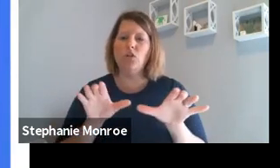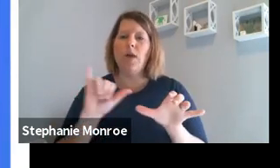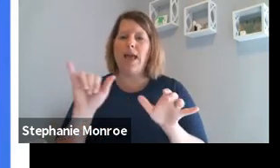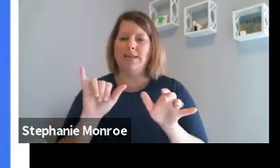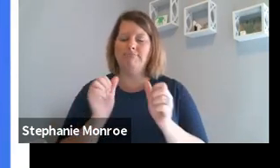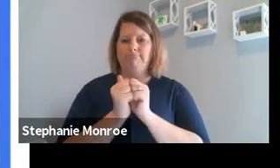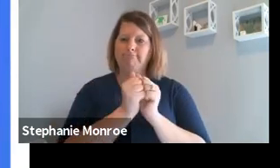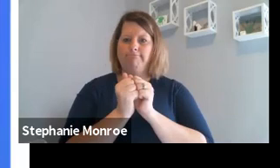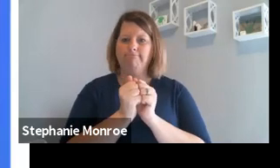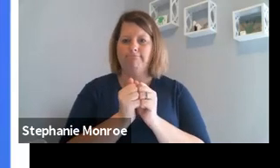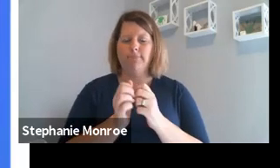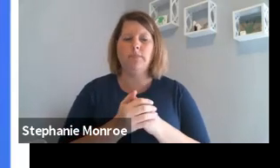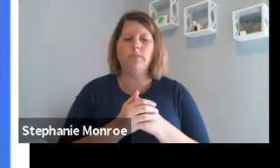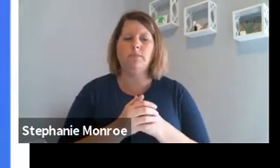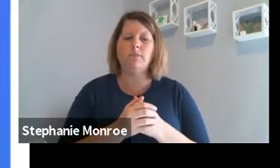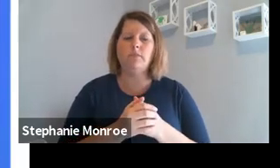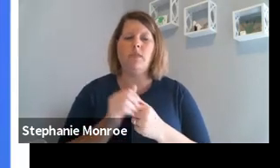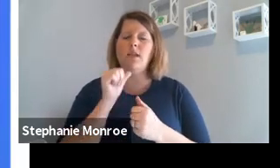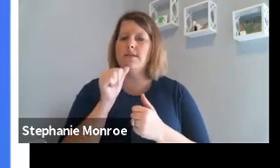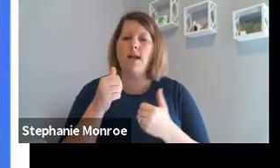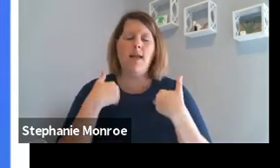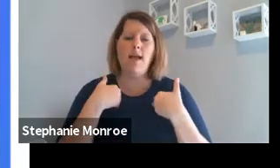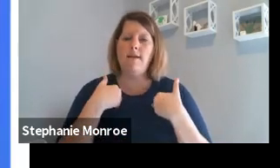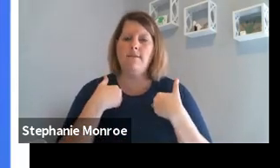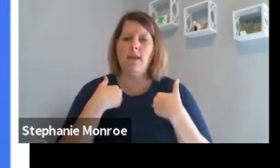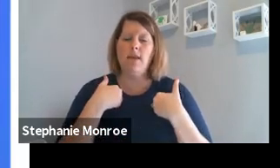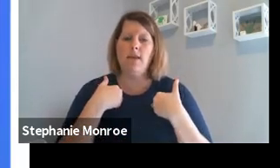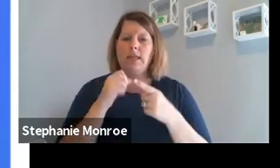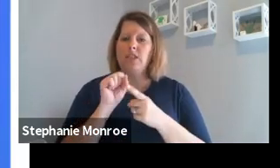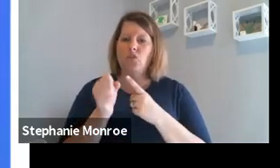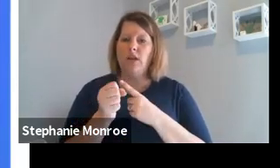and not having a situation where we talked about before,